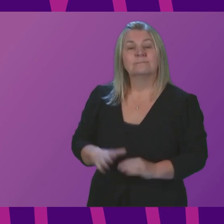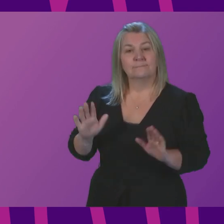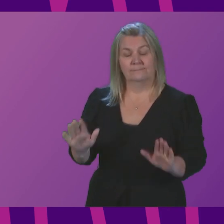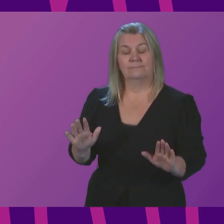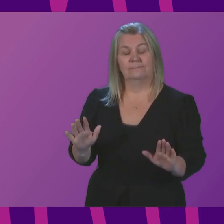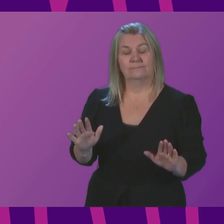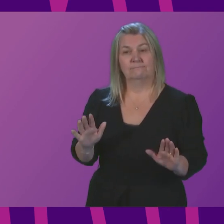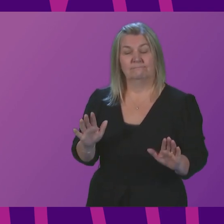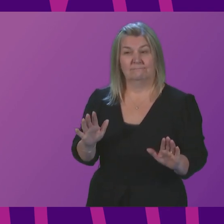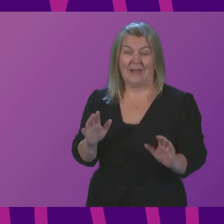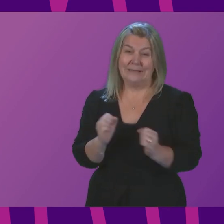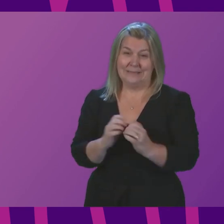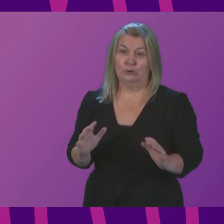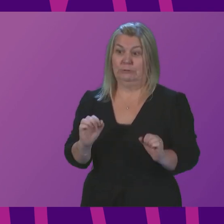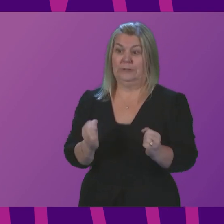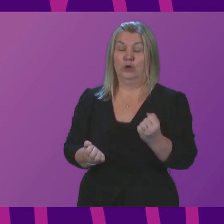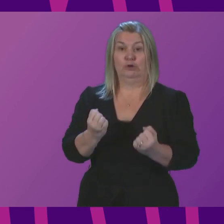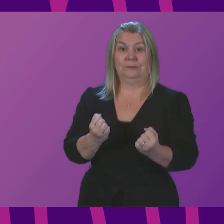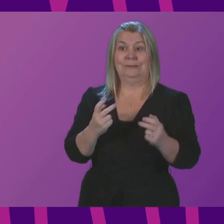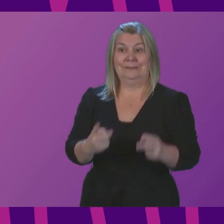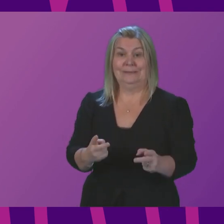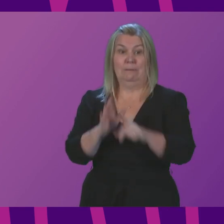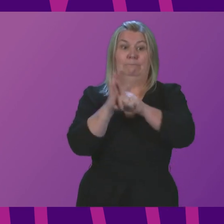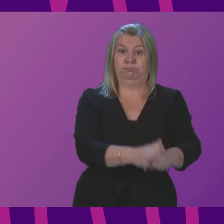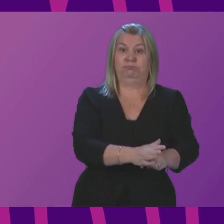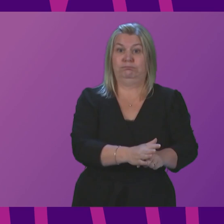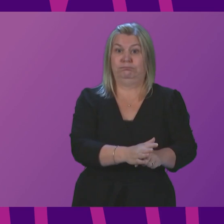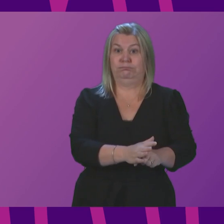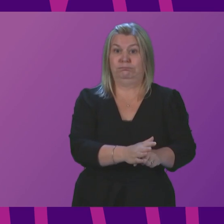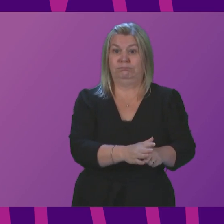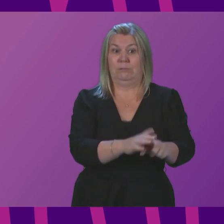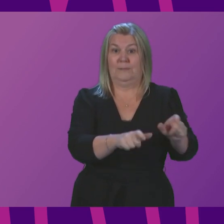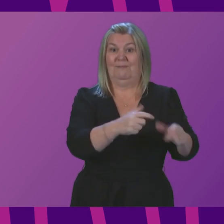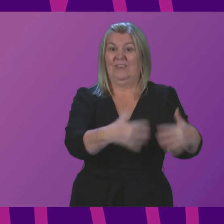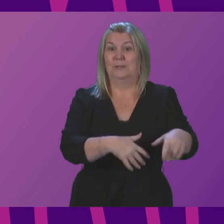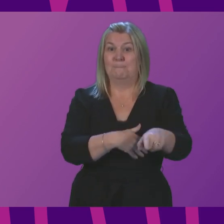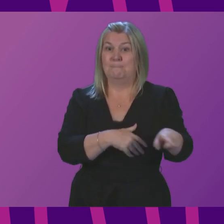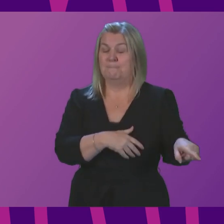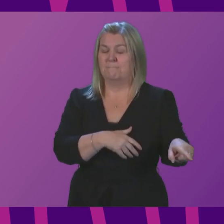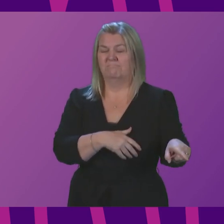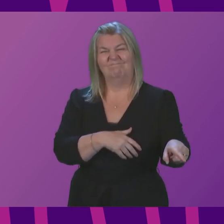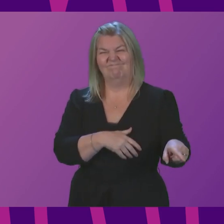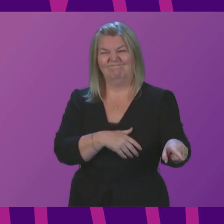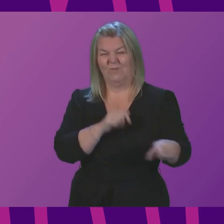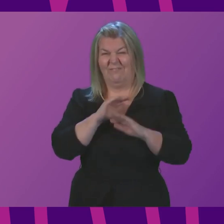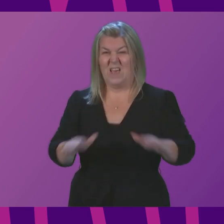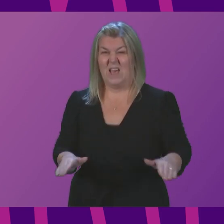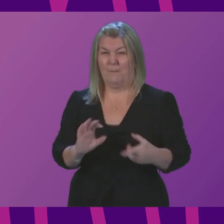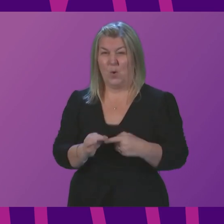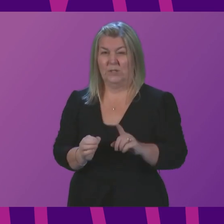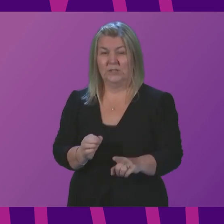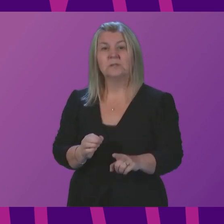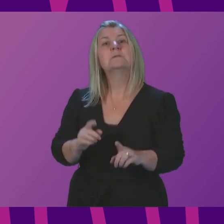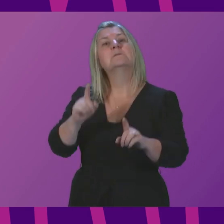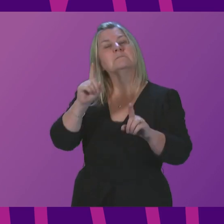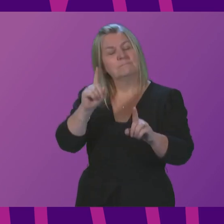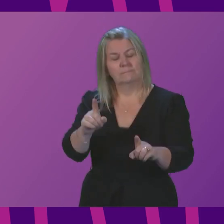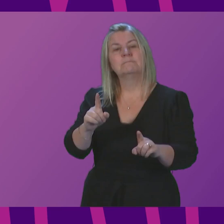system to say that it is stacked against victims. However, I do believe that the justice system,